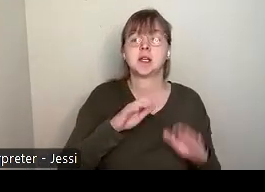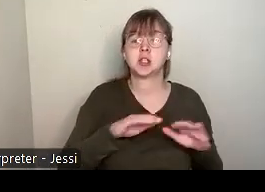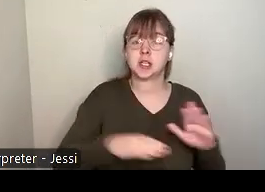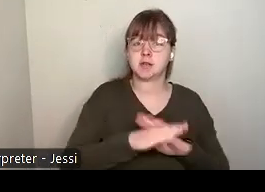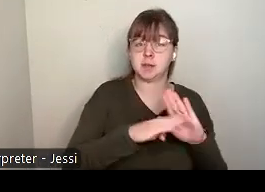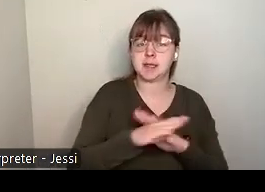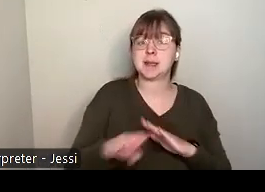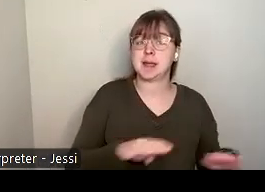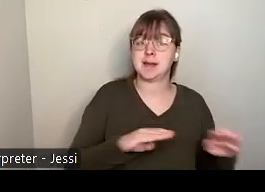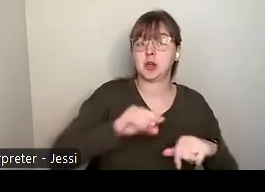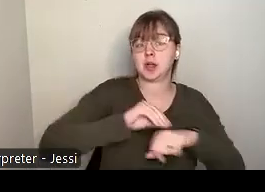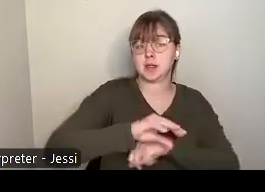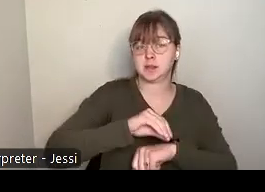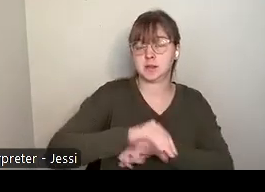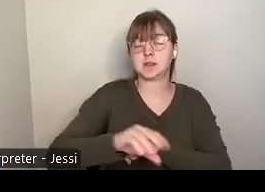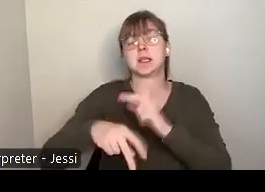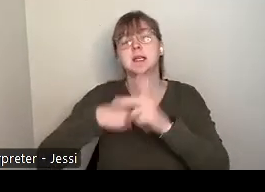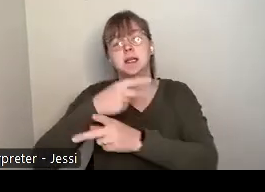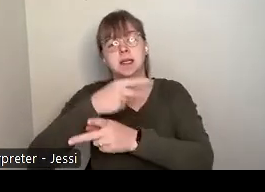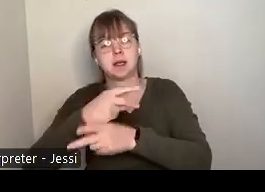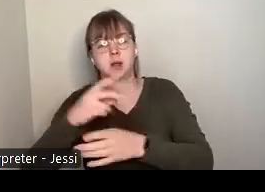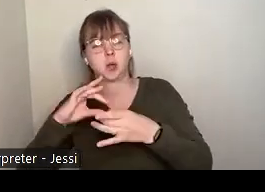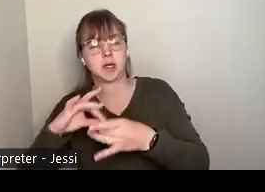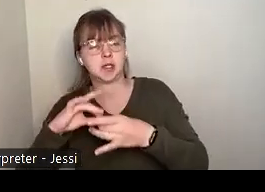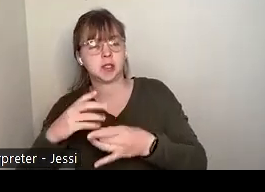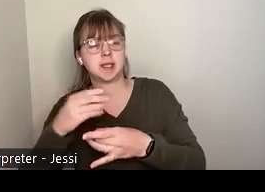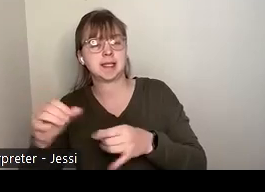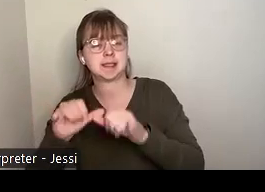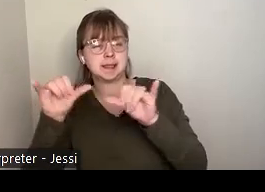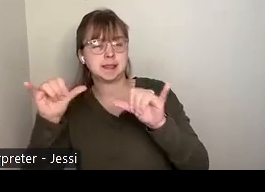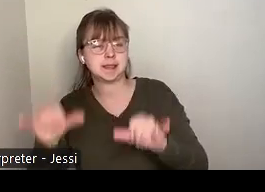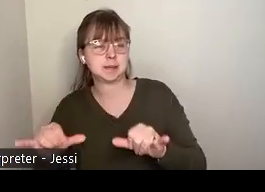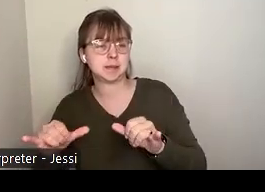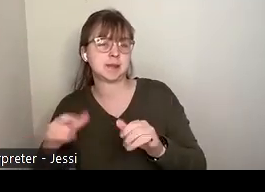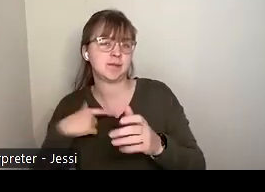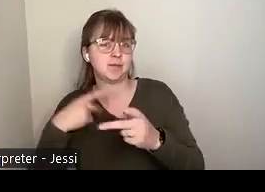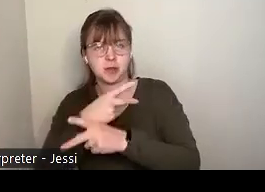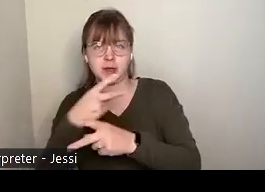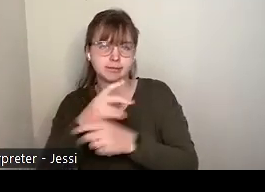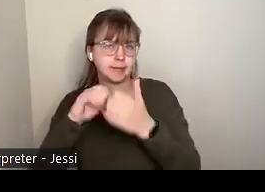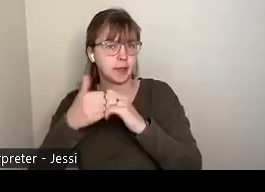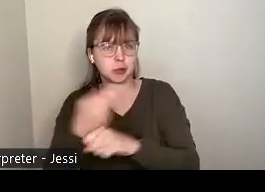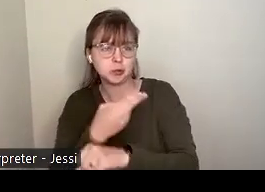care coordination and systems navigation positive parenting guidance and information early learning